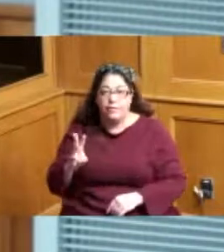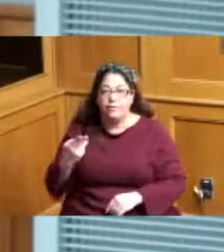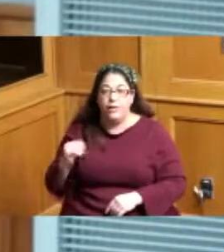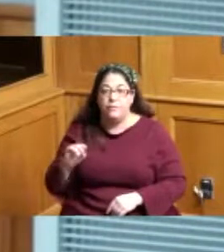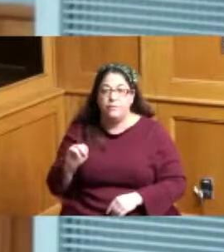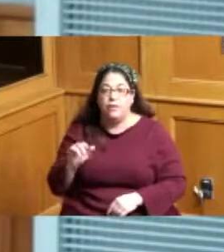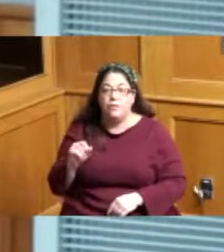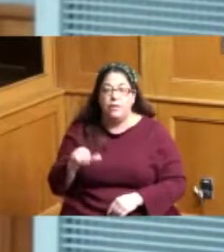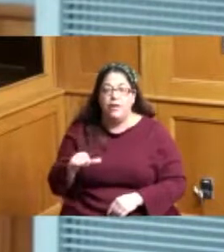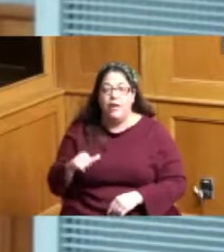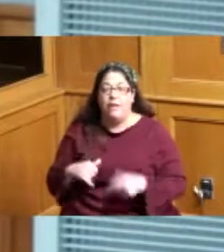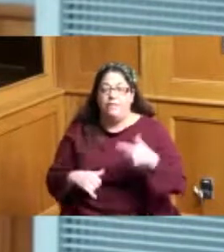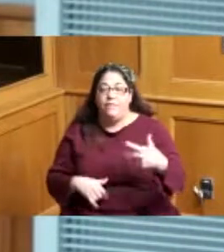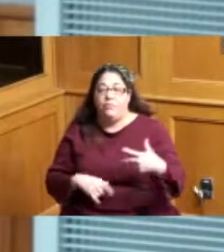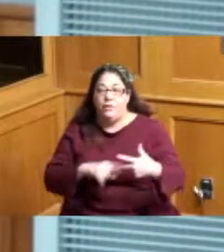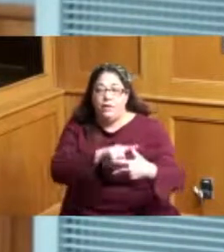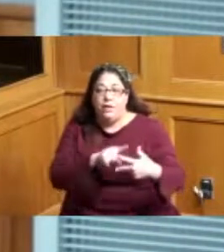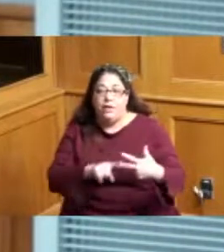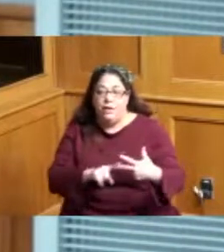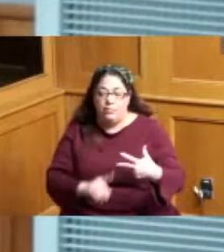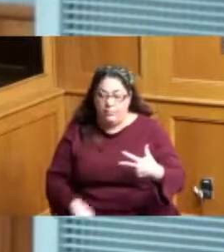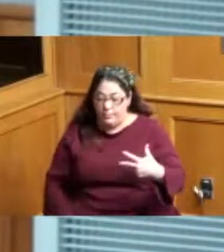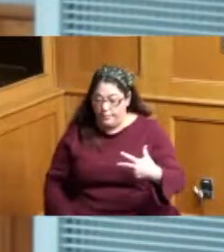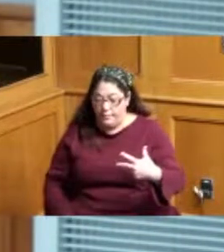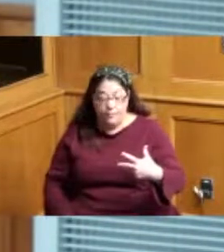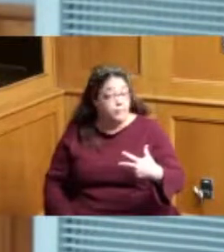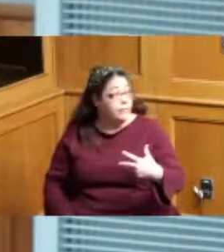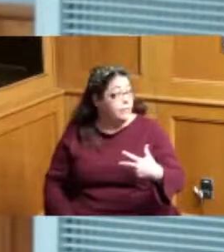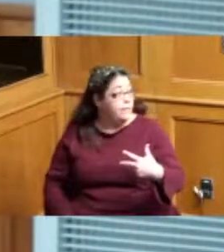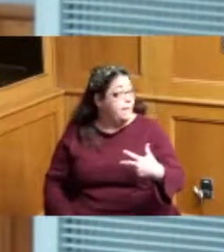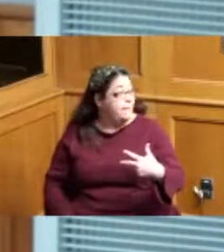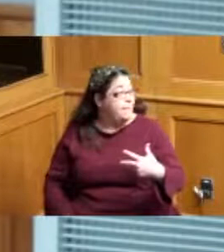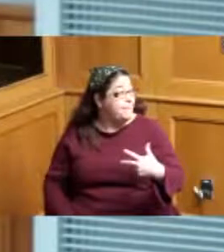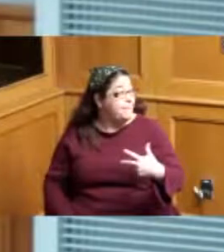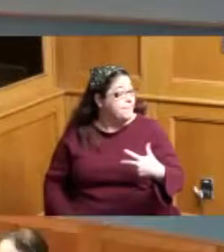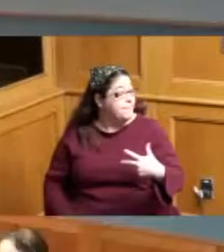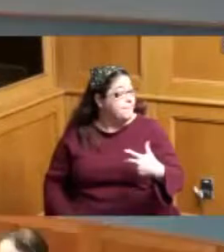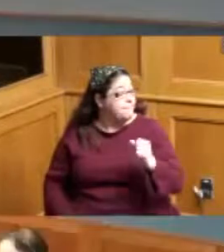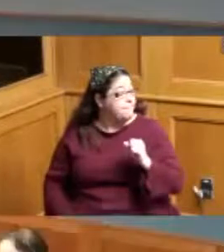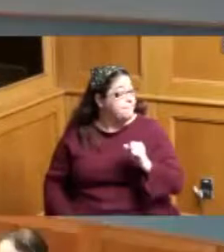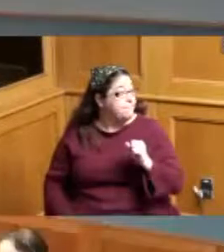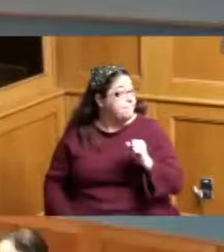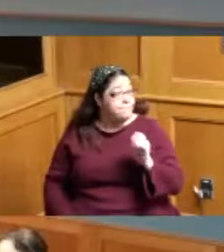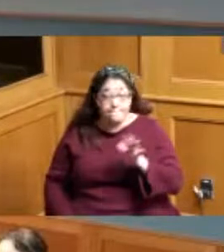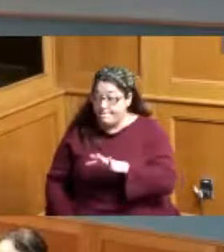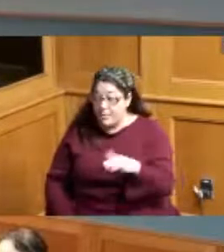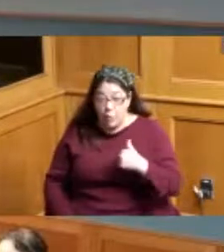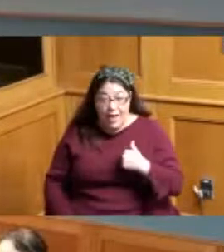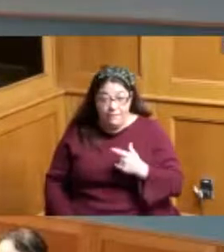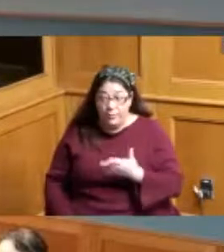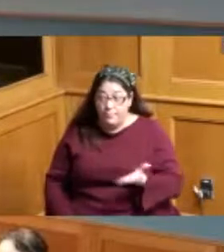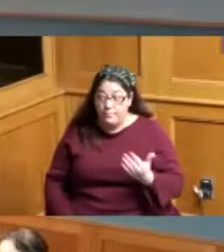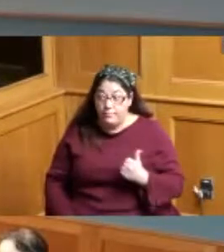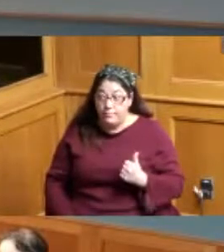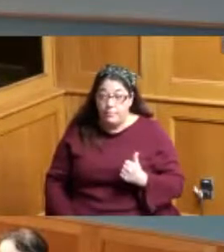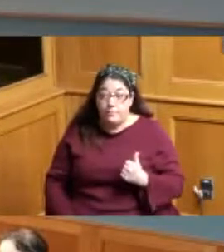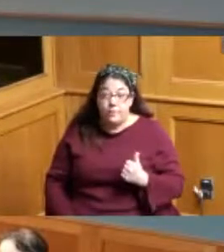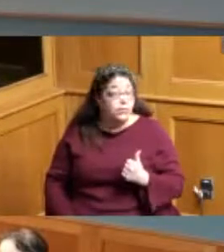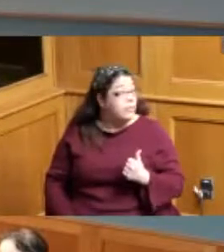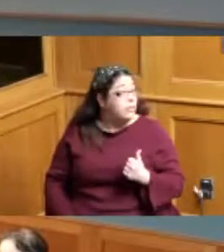the Commissioners related to those levies did you have a question um